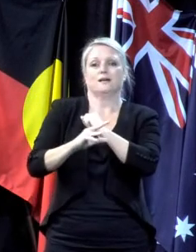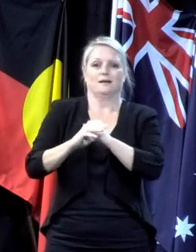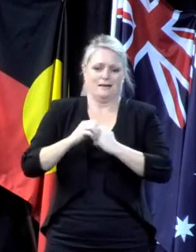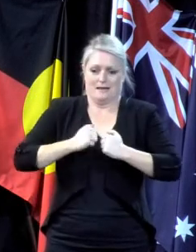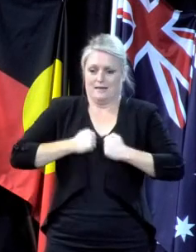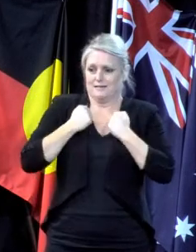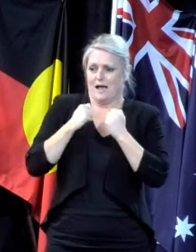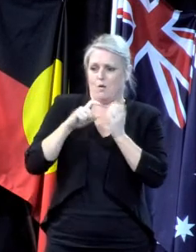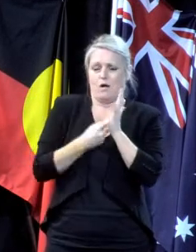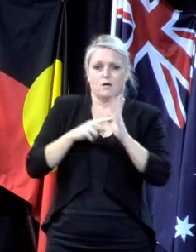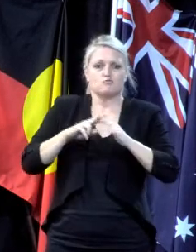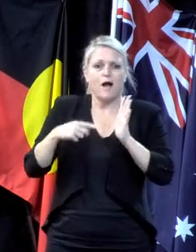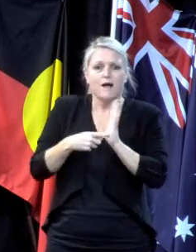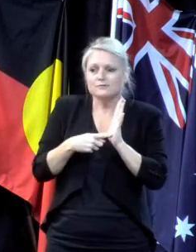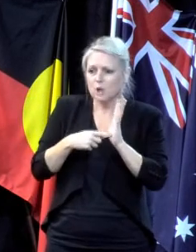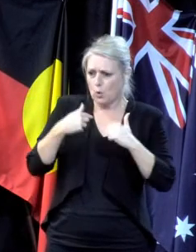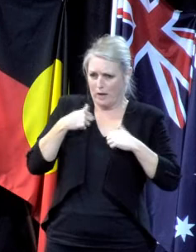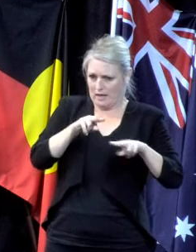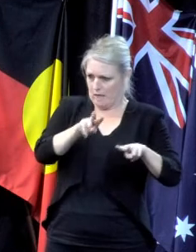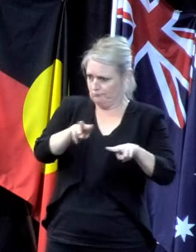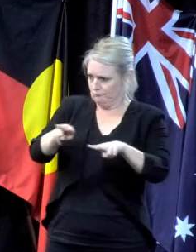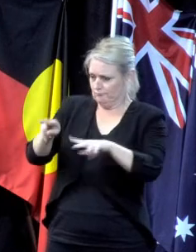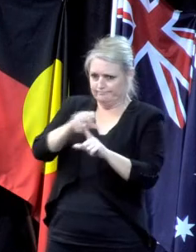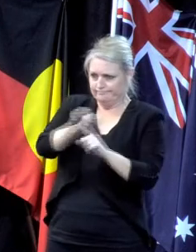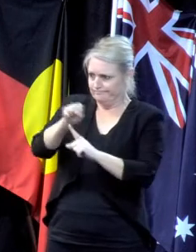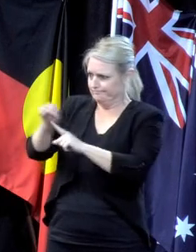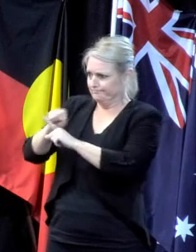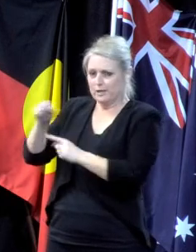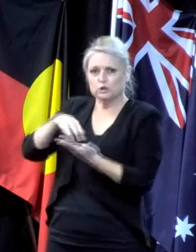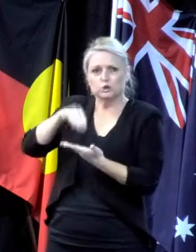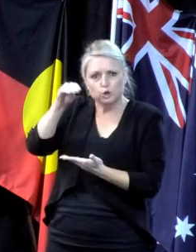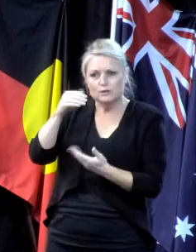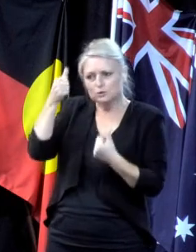We know – we – we know their background, we know their academic marks and we